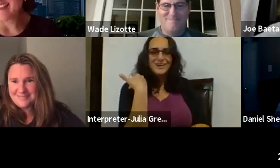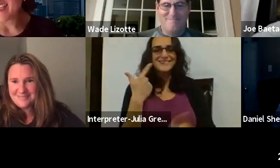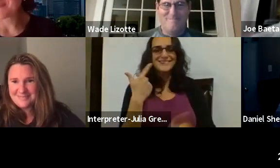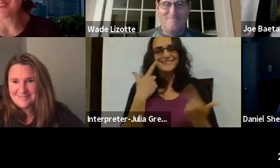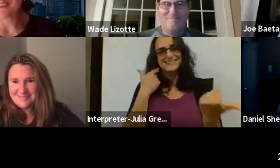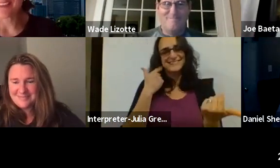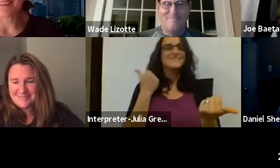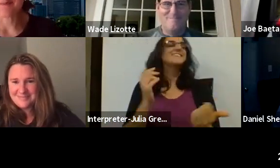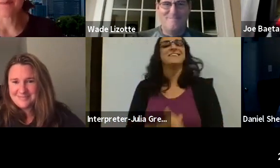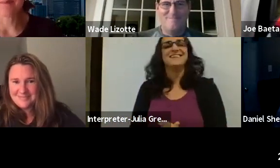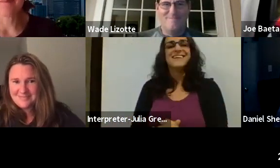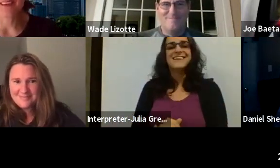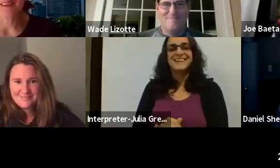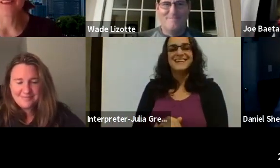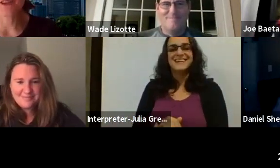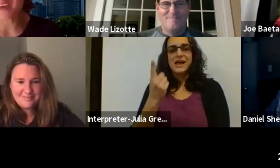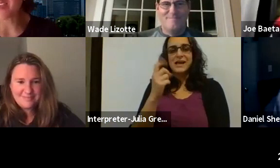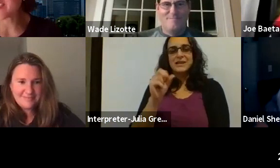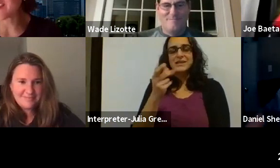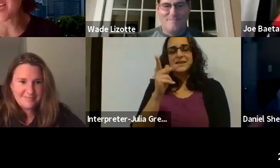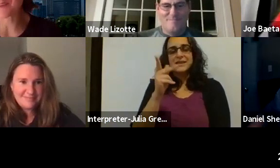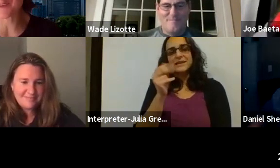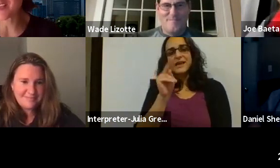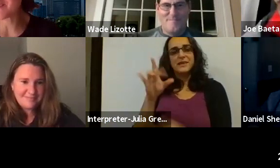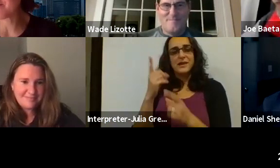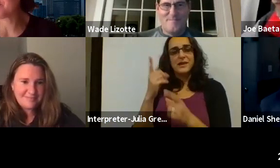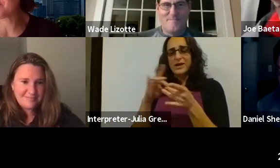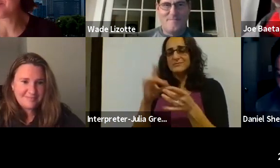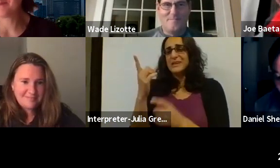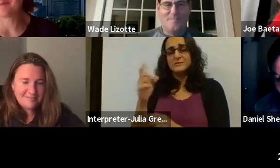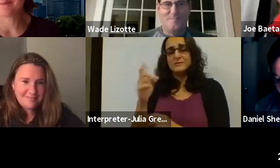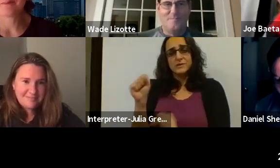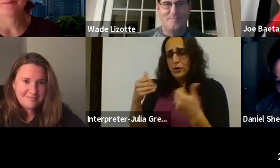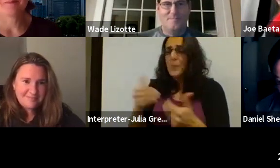Kathleen Stern: I have one thing Carolyn Gallagher: That start happening. Absolutely. Carolyn Gallagher: And